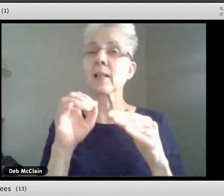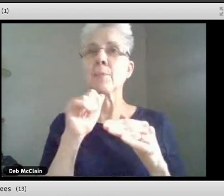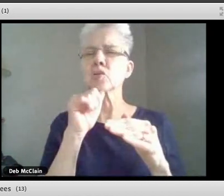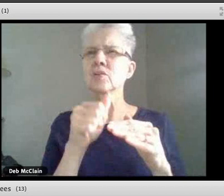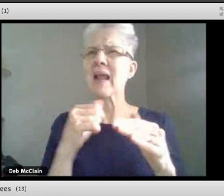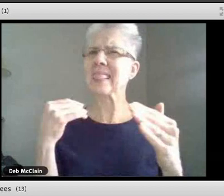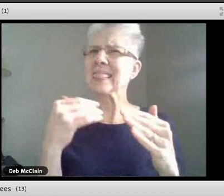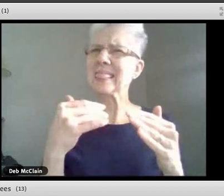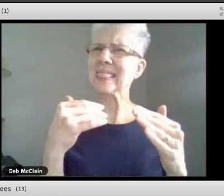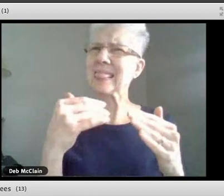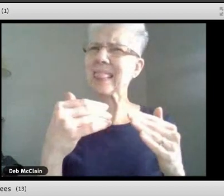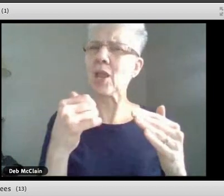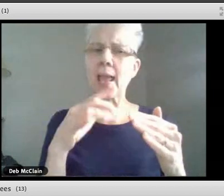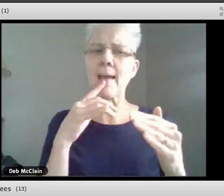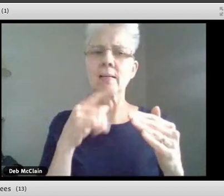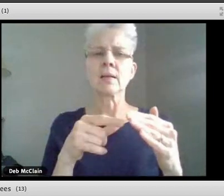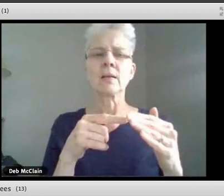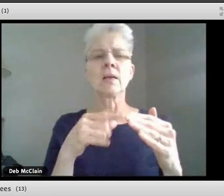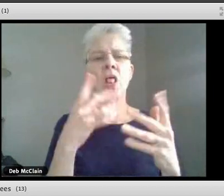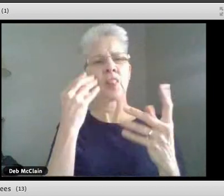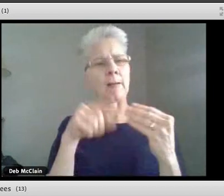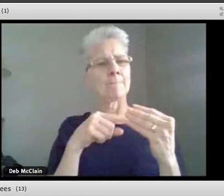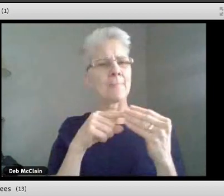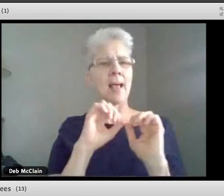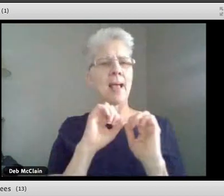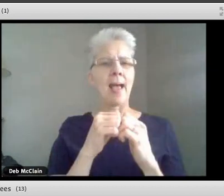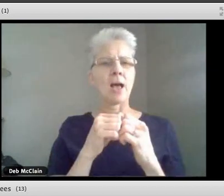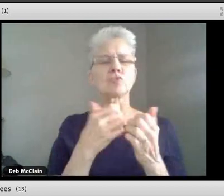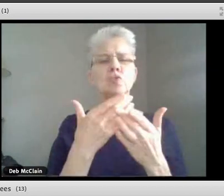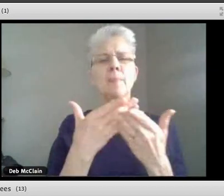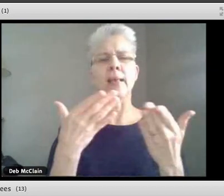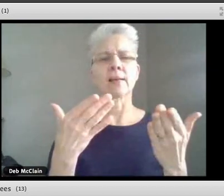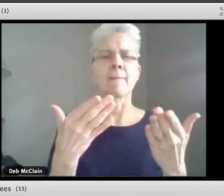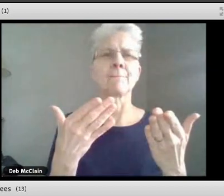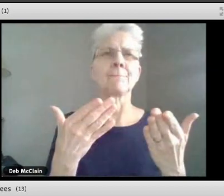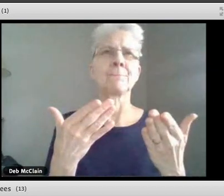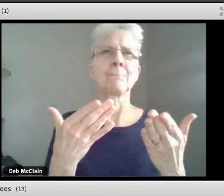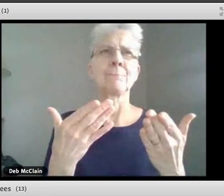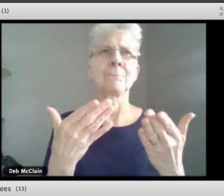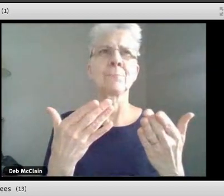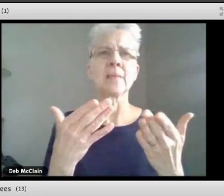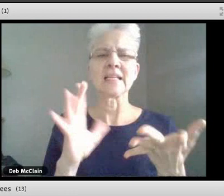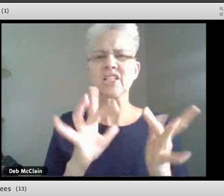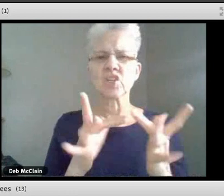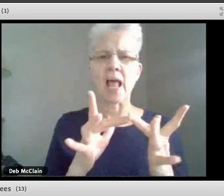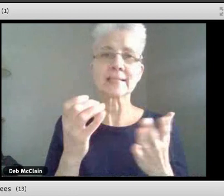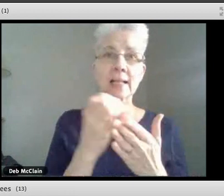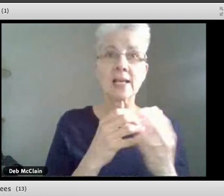how can they make their digitized collections online more accessible, you may need to plan and implement